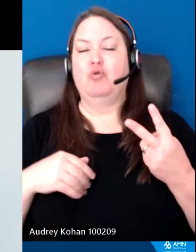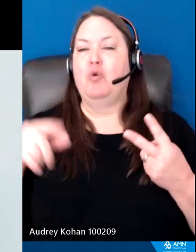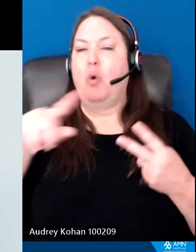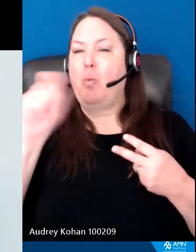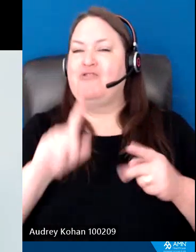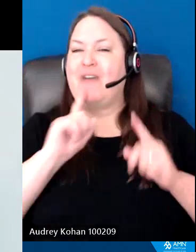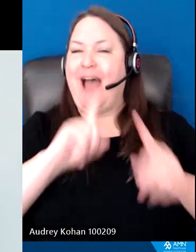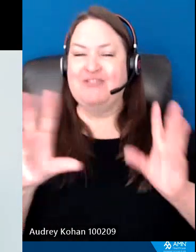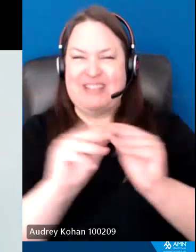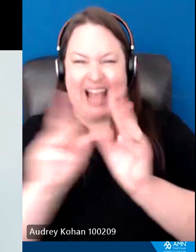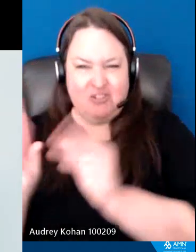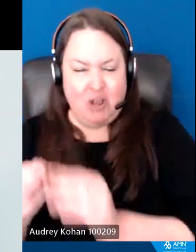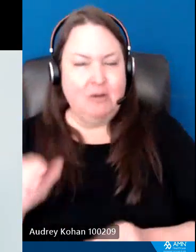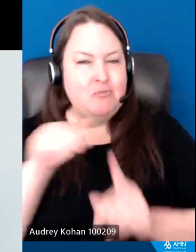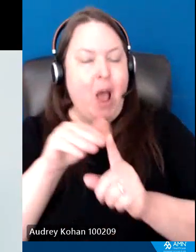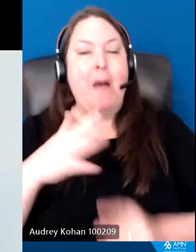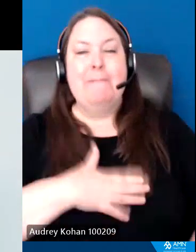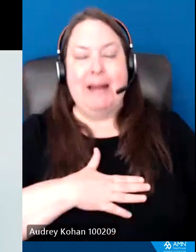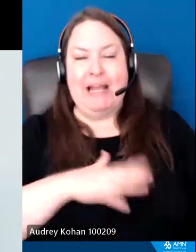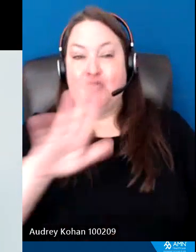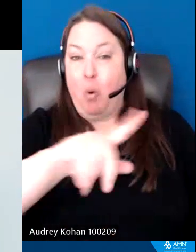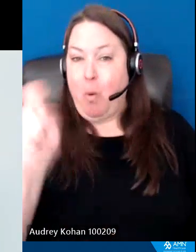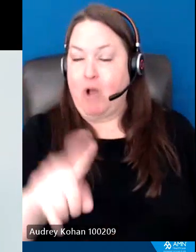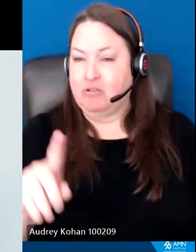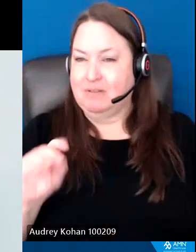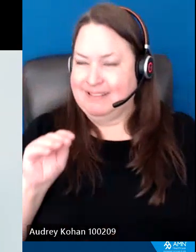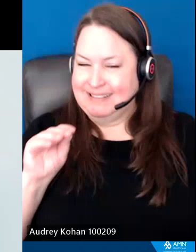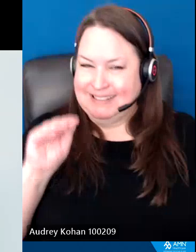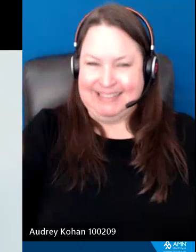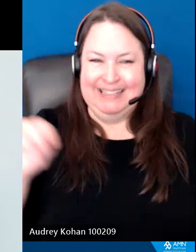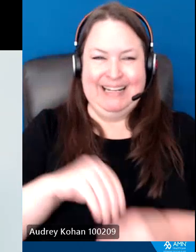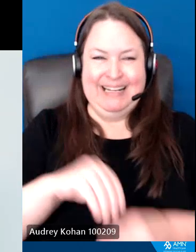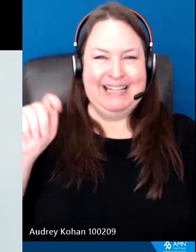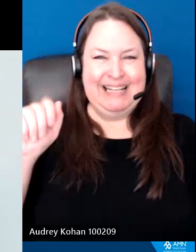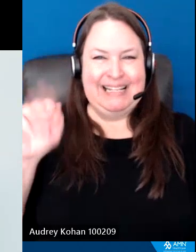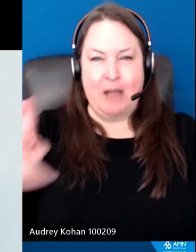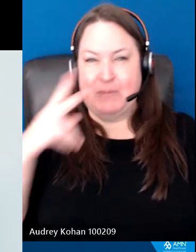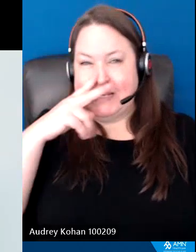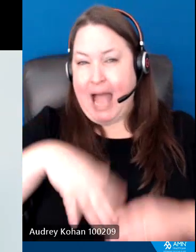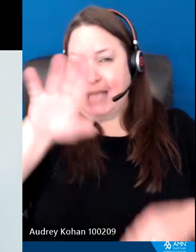so as a reminder please do put your questions uh into the Q&A tab which you can see on the top uh